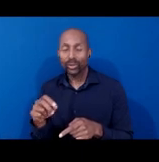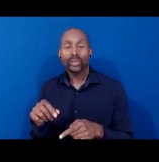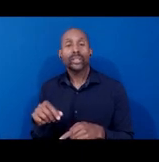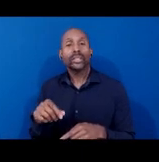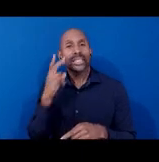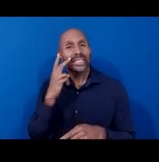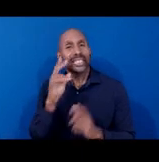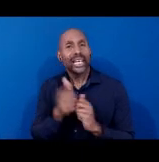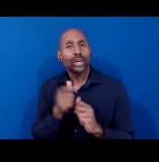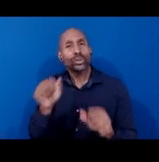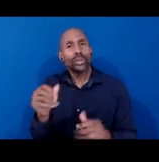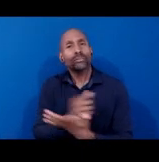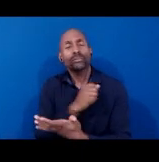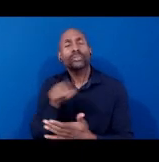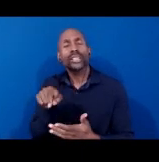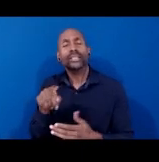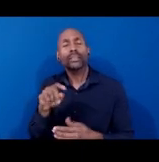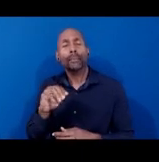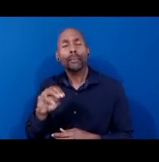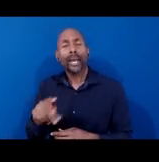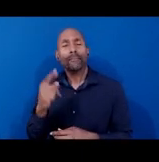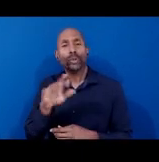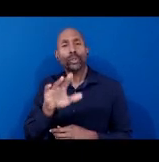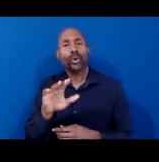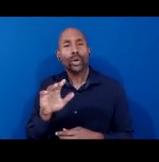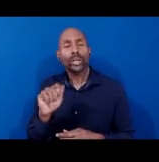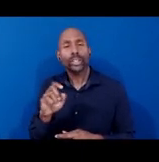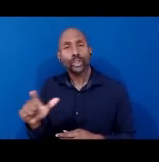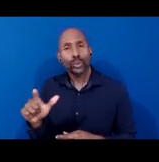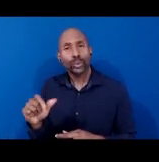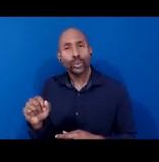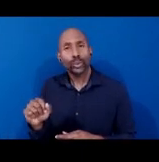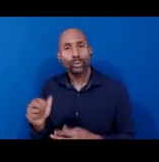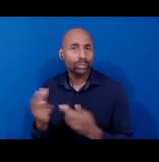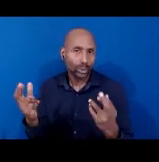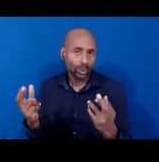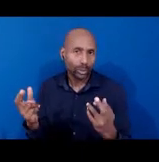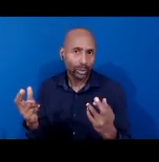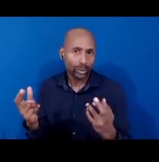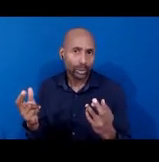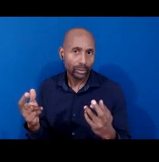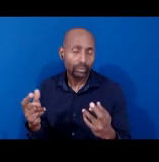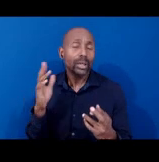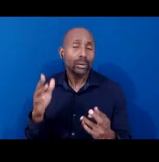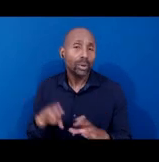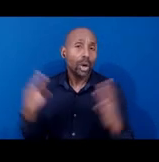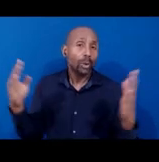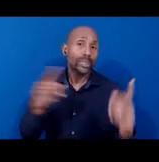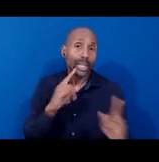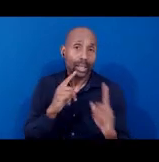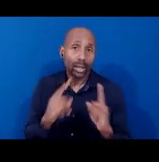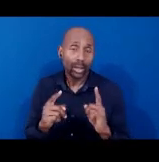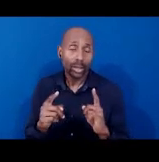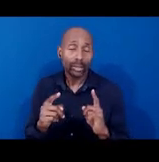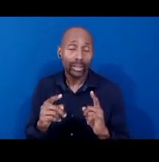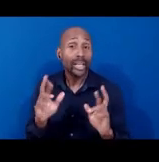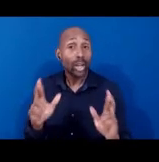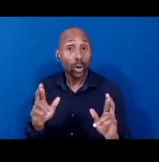We think of it as a resource, a dialogue opener, and we hope that you find as much use in it as we hope to find with our own network.